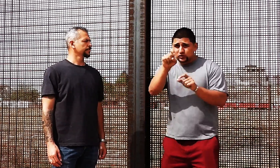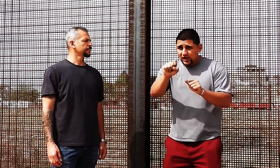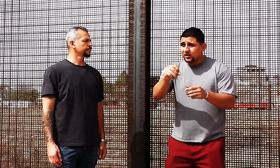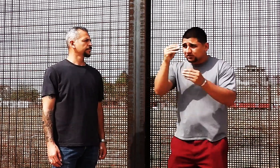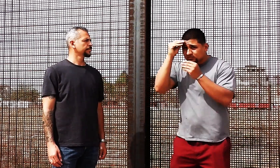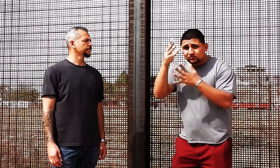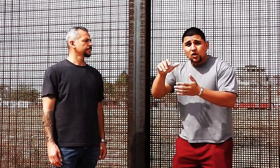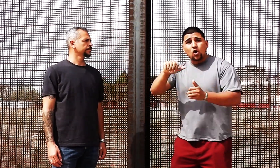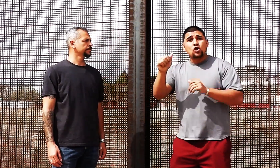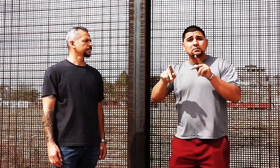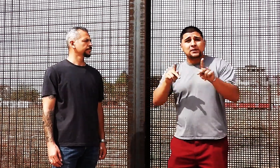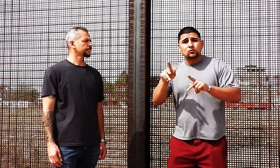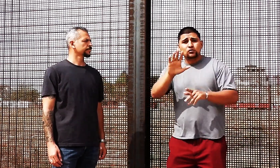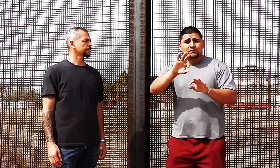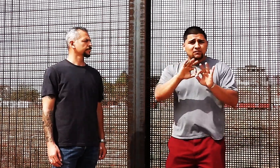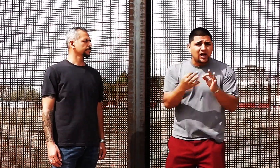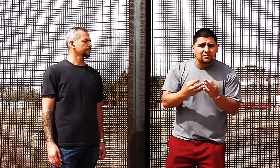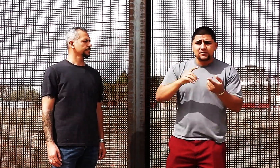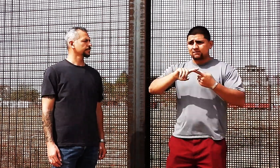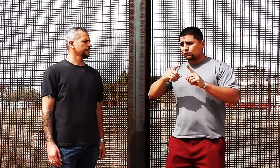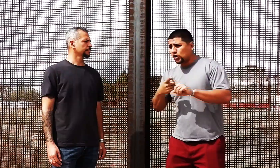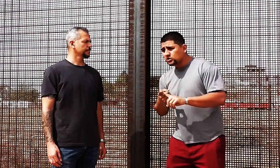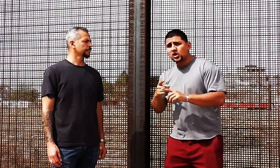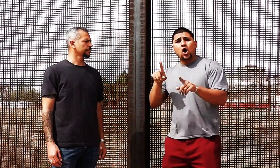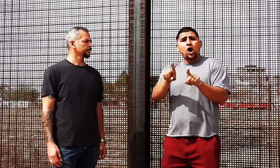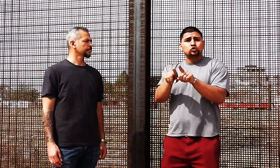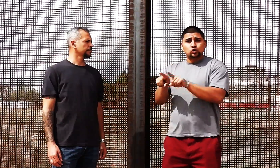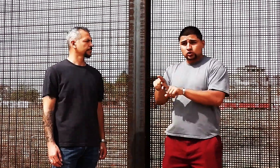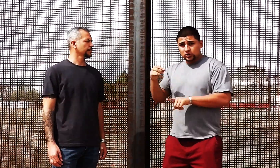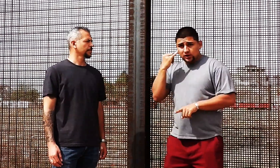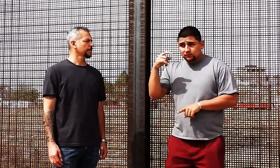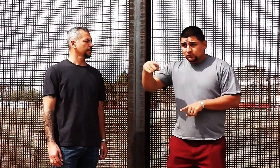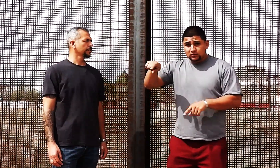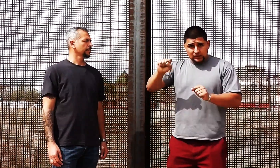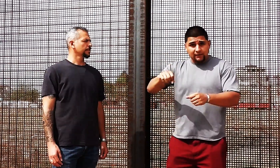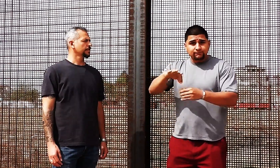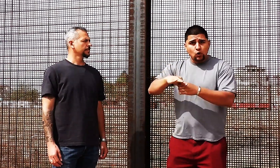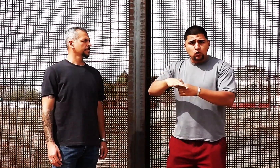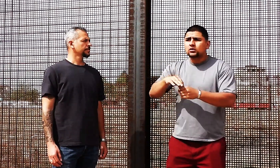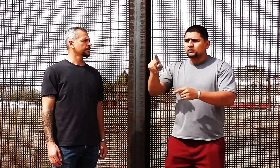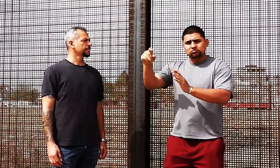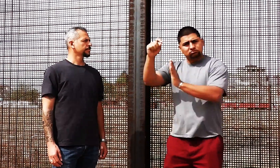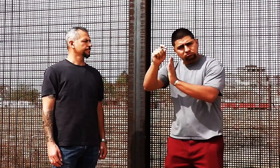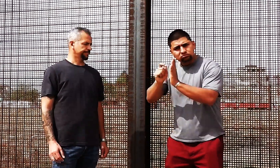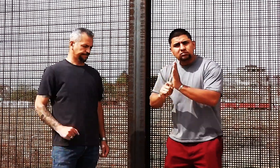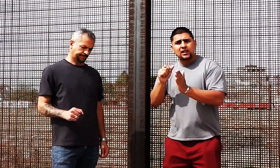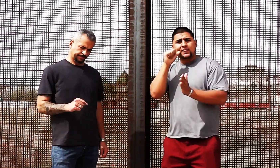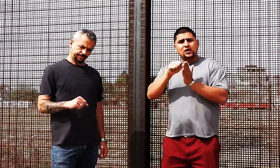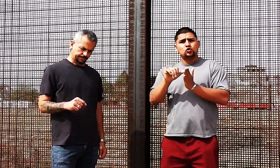You also can tell other people like your family and friends to send as well. If they can vote to write letters.